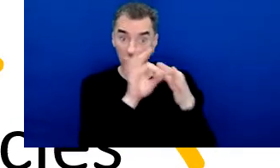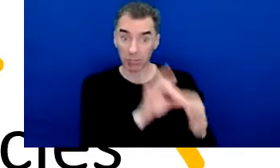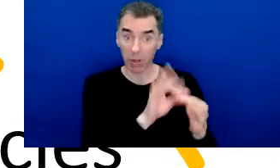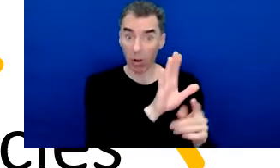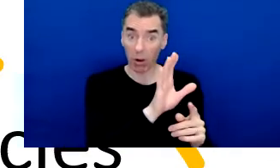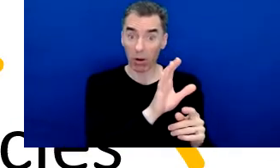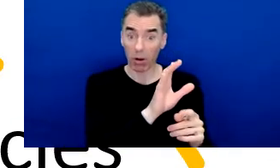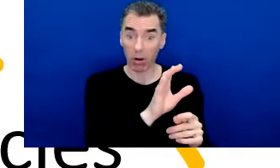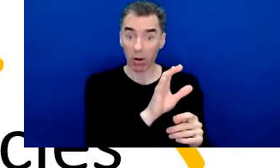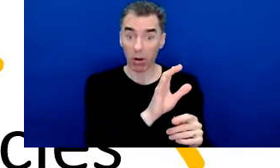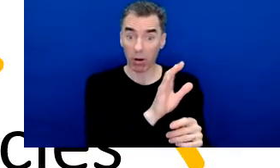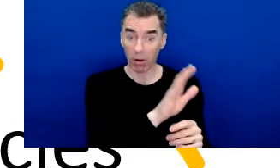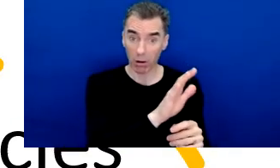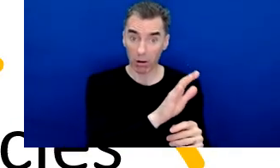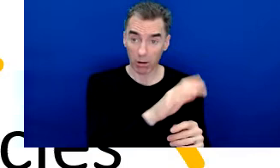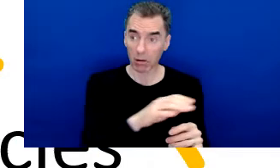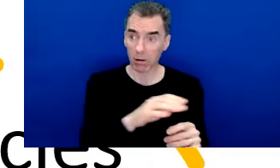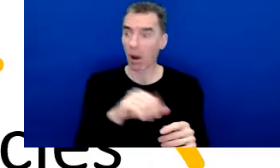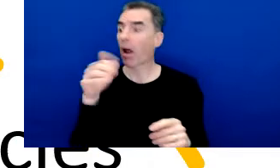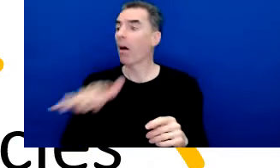the holidays that are important to some of our students.